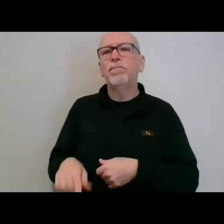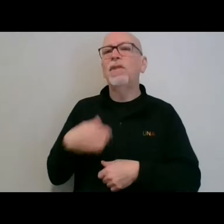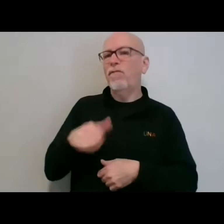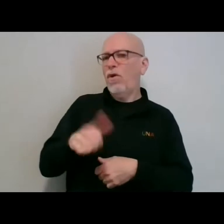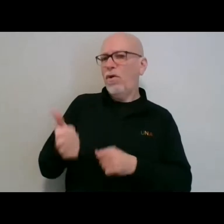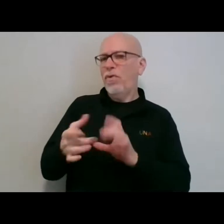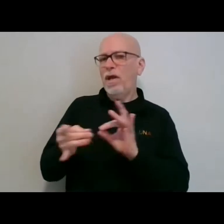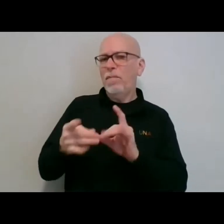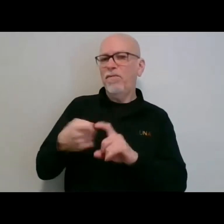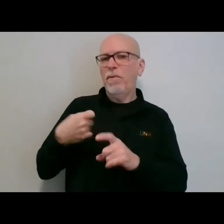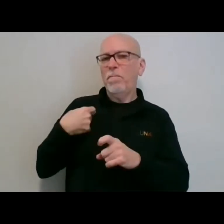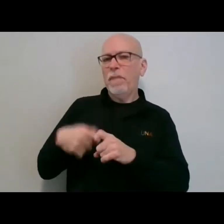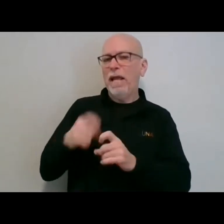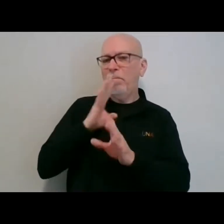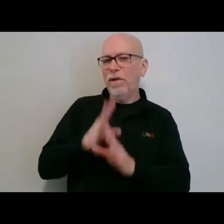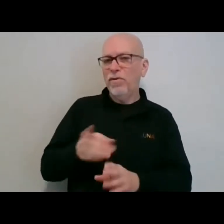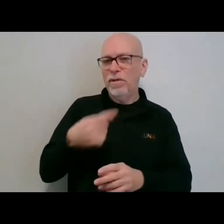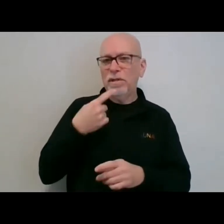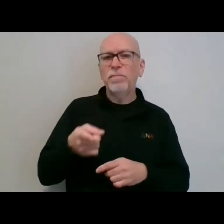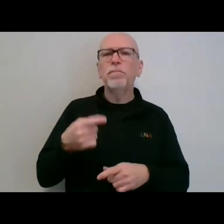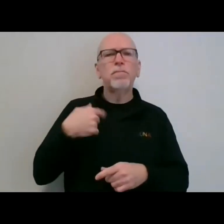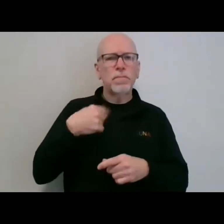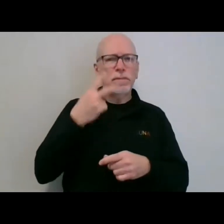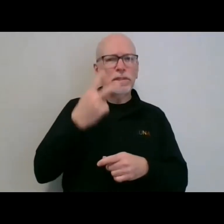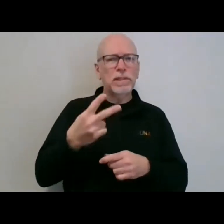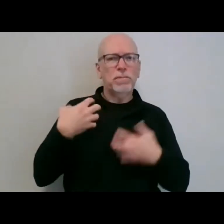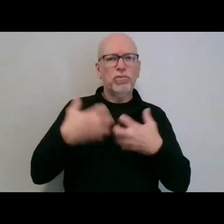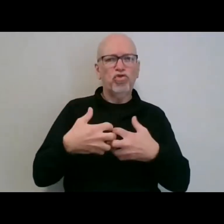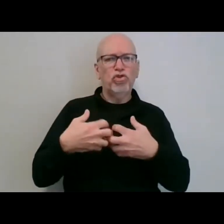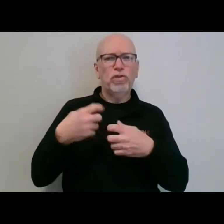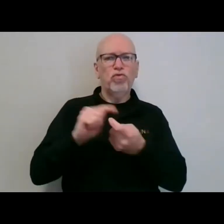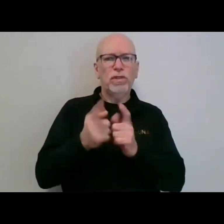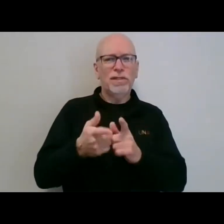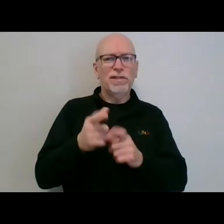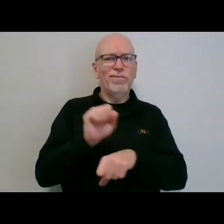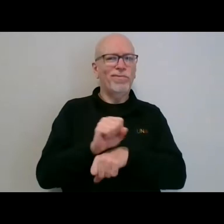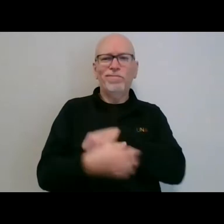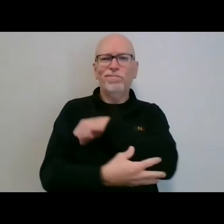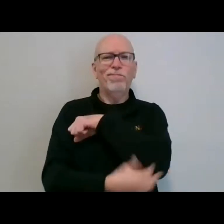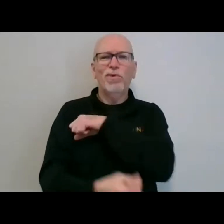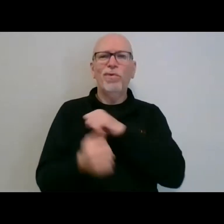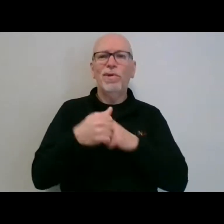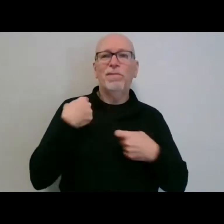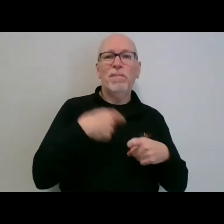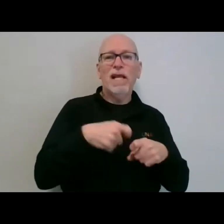from a Spanish speaker that says, "I have seen machine translation work poorly with translation from Spanish to English